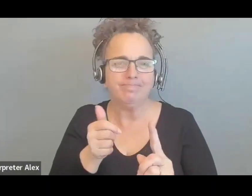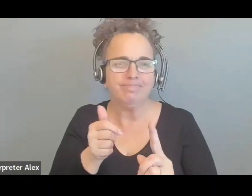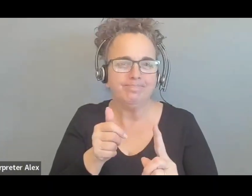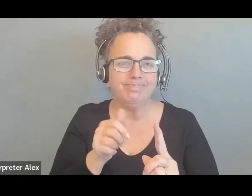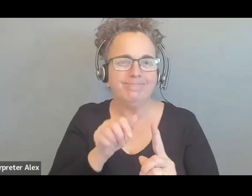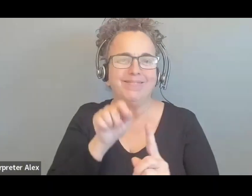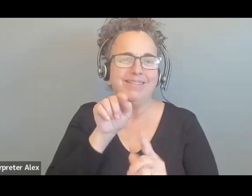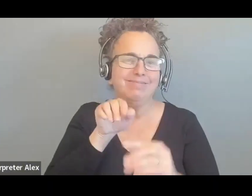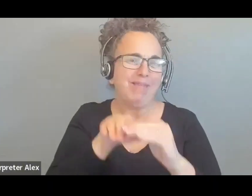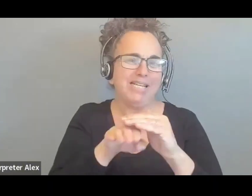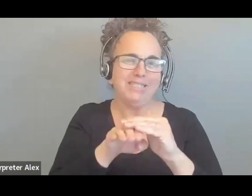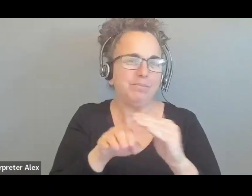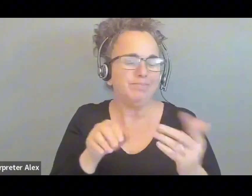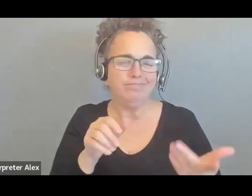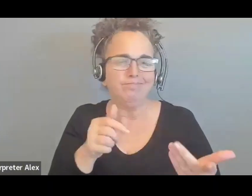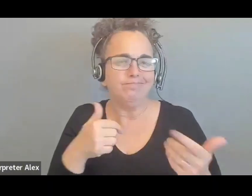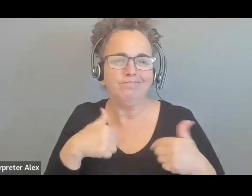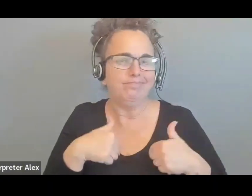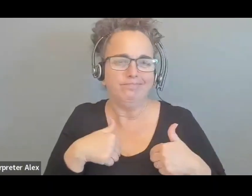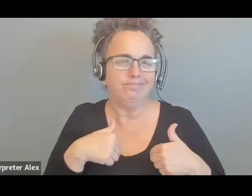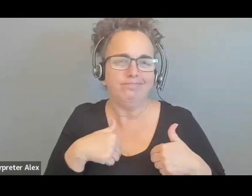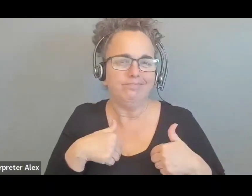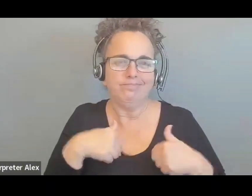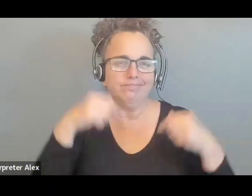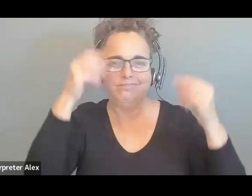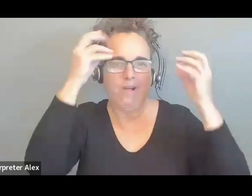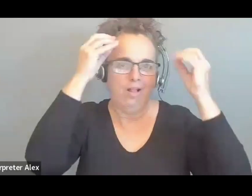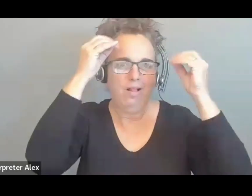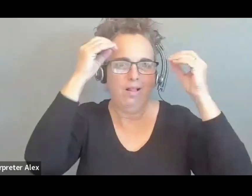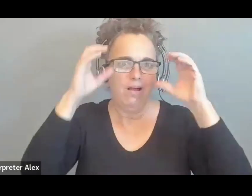this doesn't keep me up at night in terms of the work to be done.